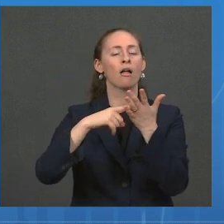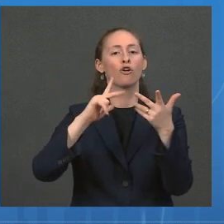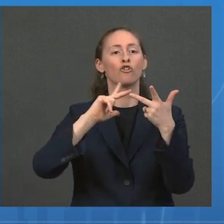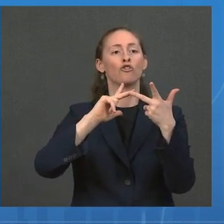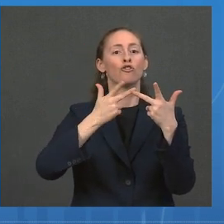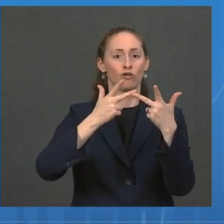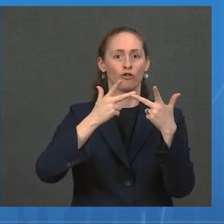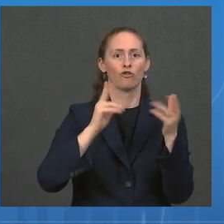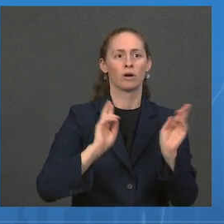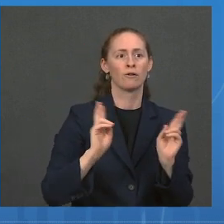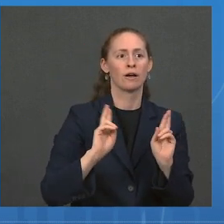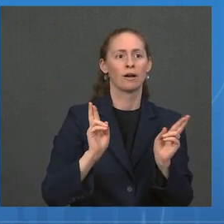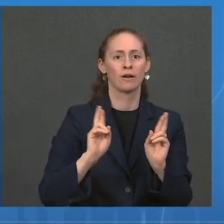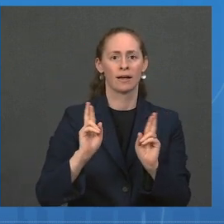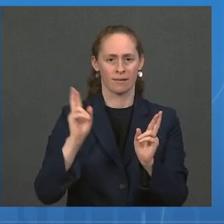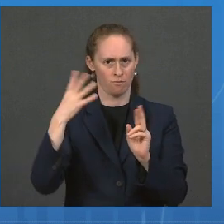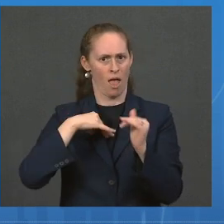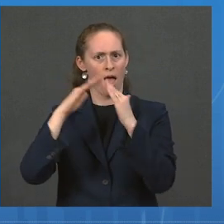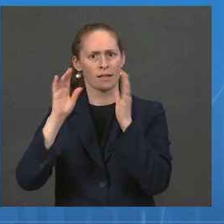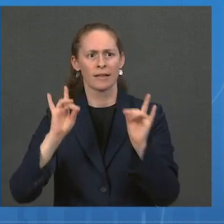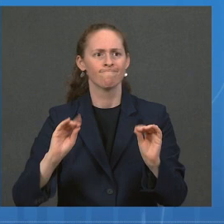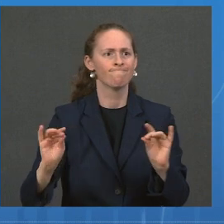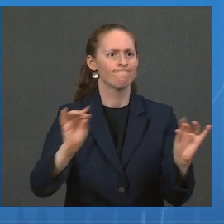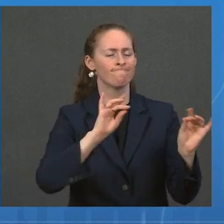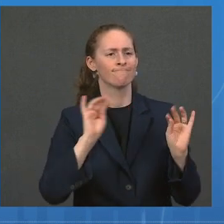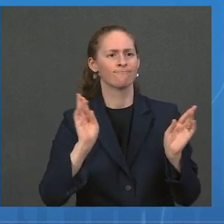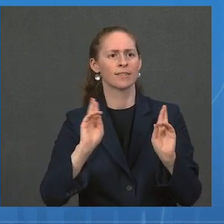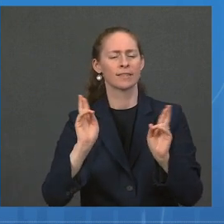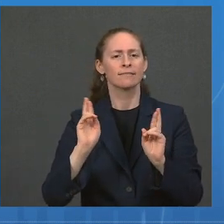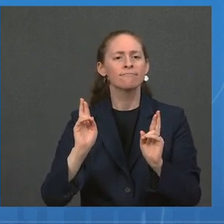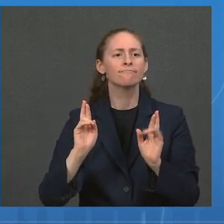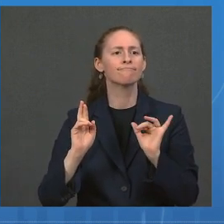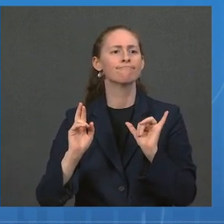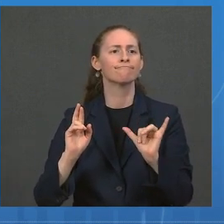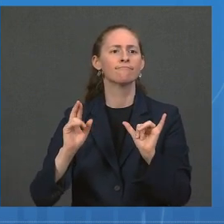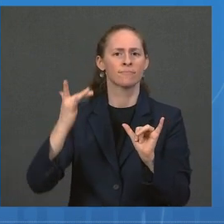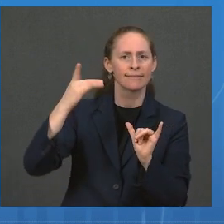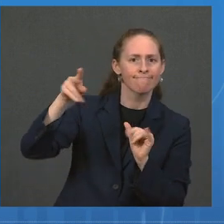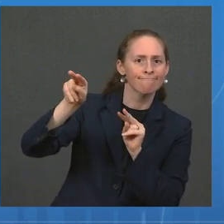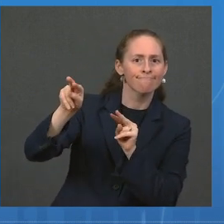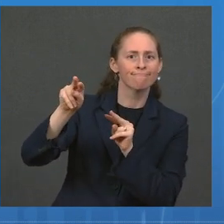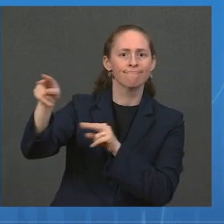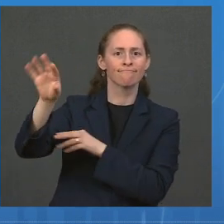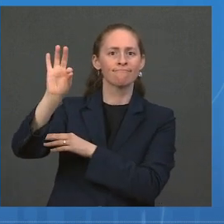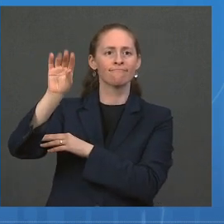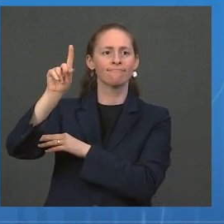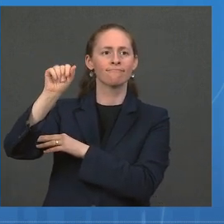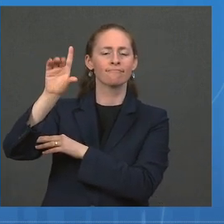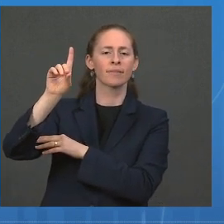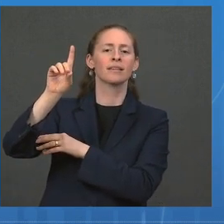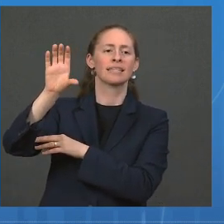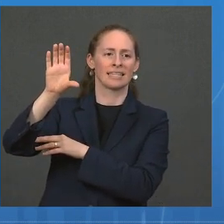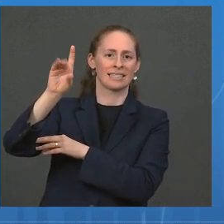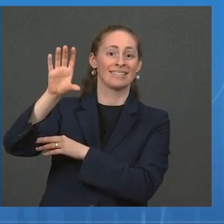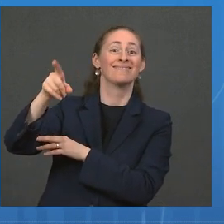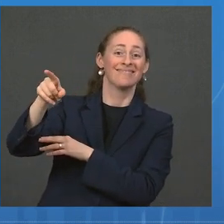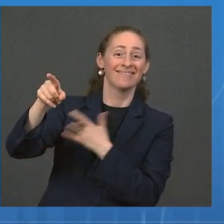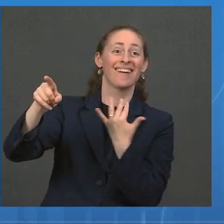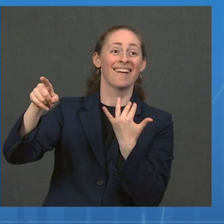was presupposing the outcome of the FDA and CDC decision making, and kind of putting its thumb on the scale.